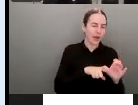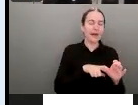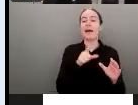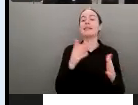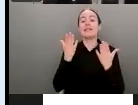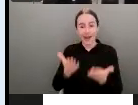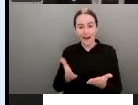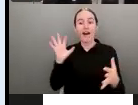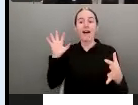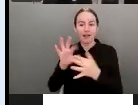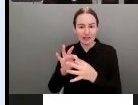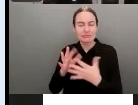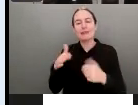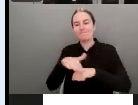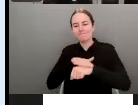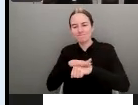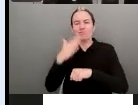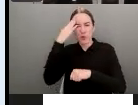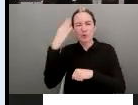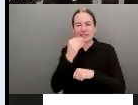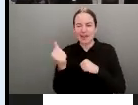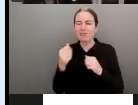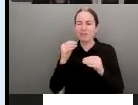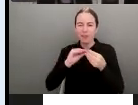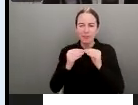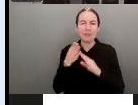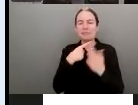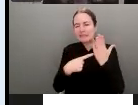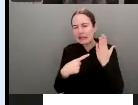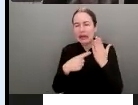we will try to fix the technical issues.